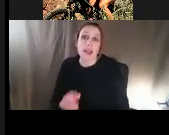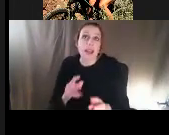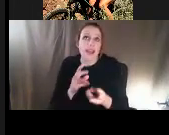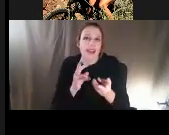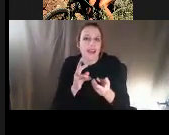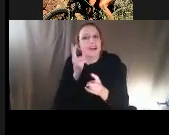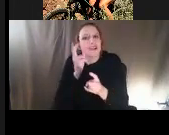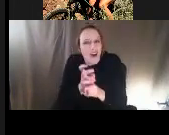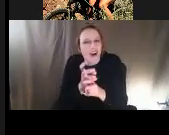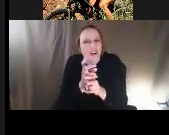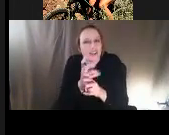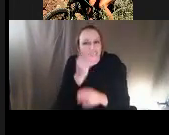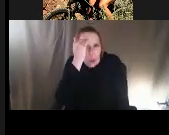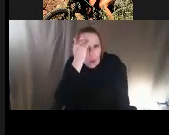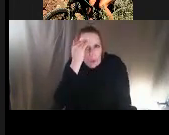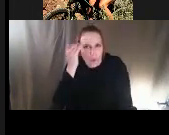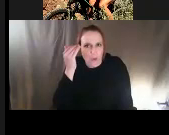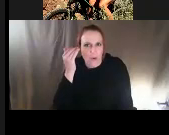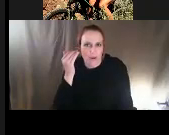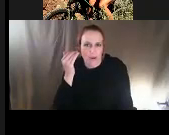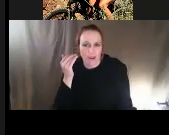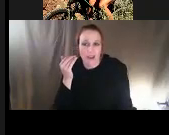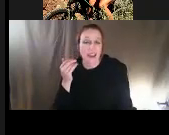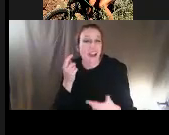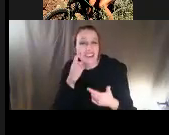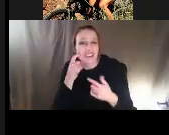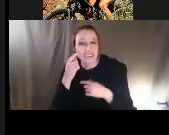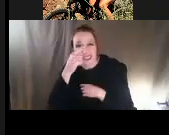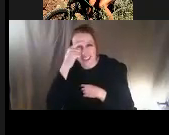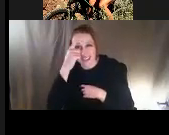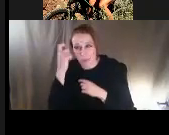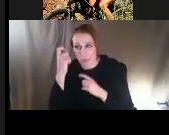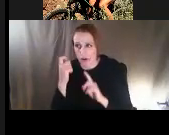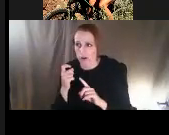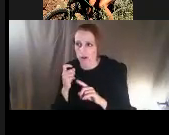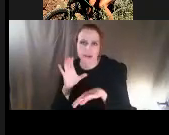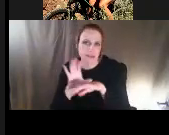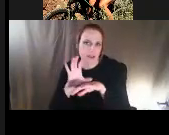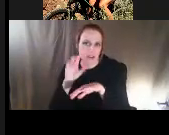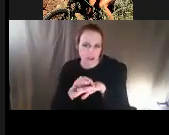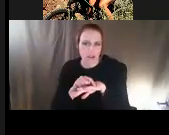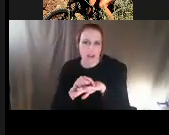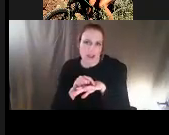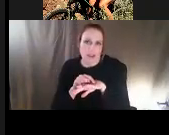I was consulting on a case this summer. One of our current online students is working with